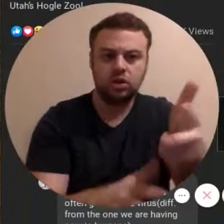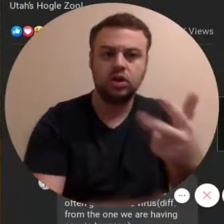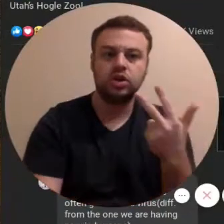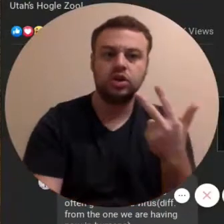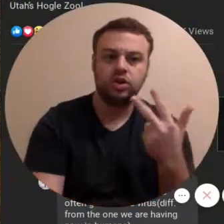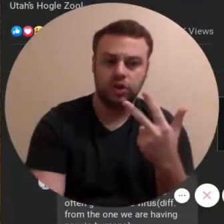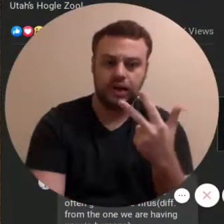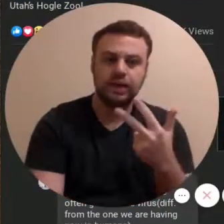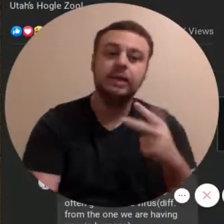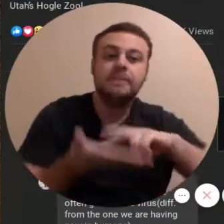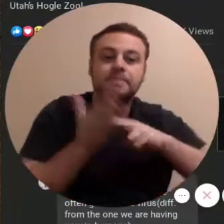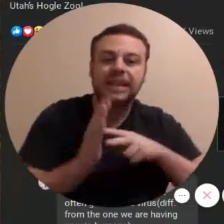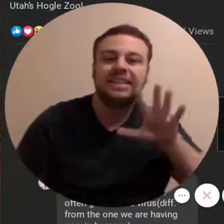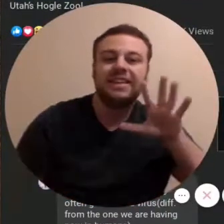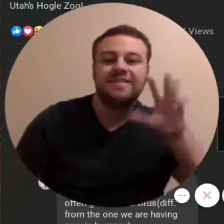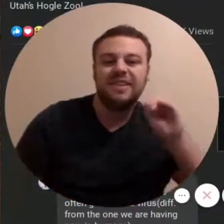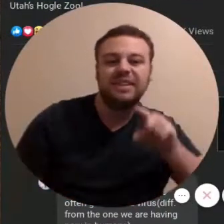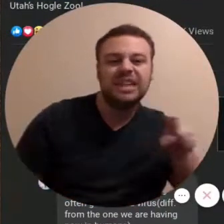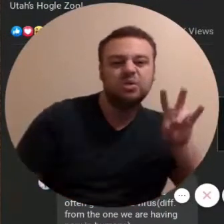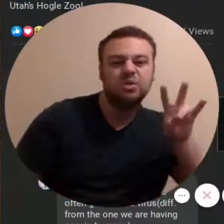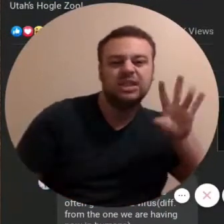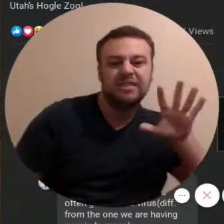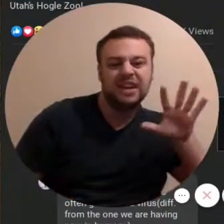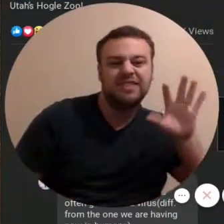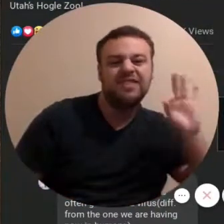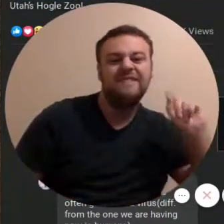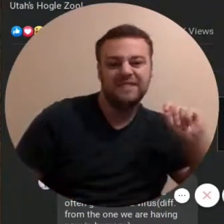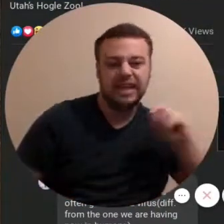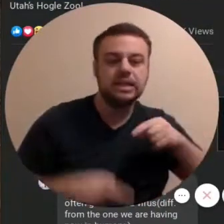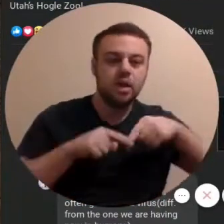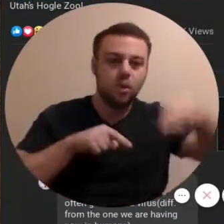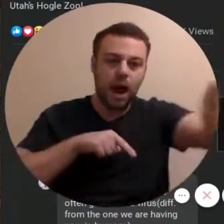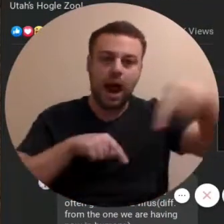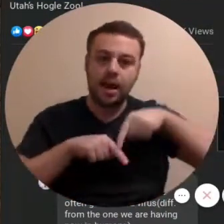as to what animals we're gonna see? So Gwen, I'm gonna turn it over to you.